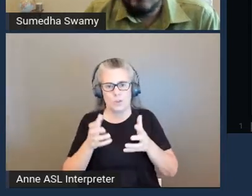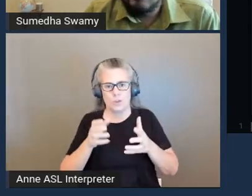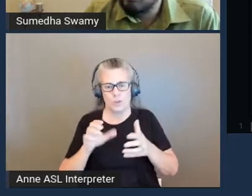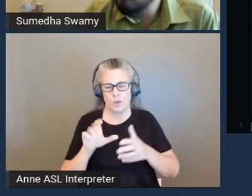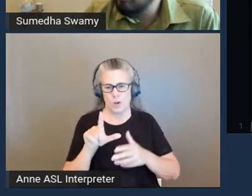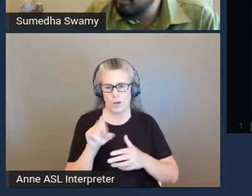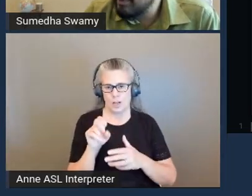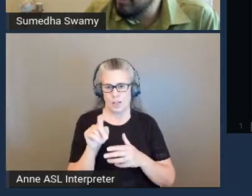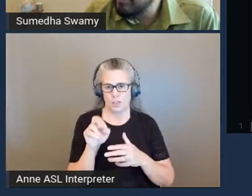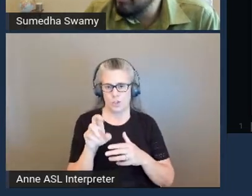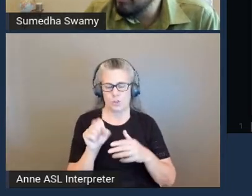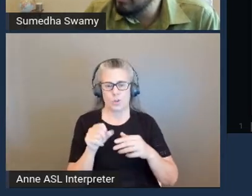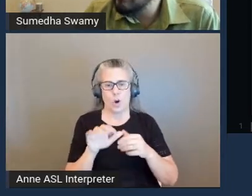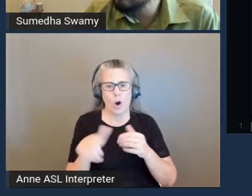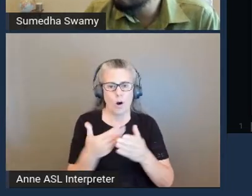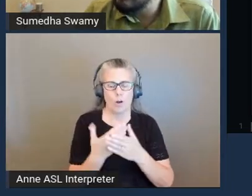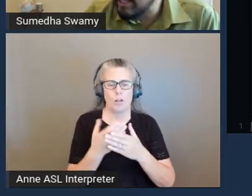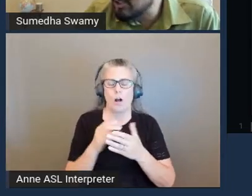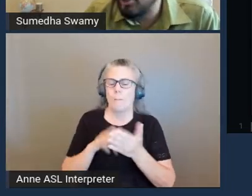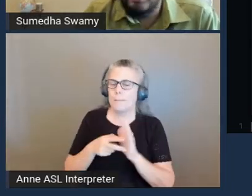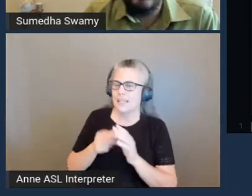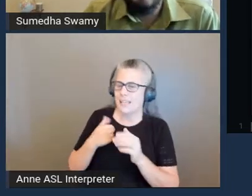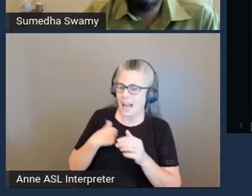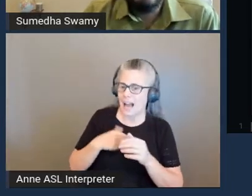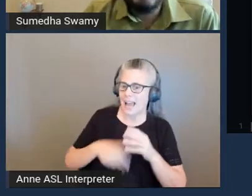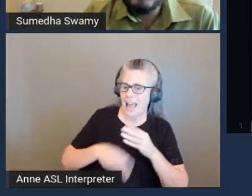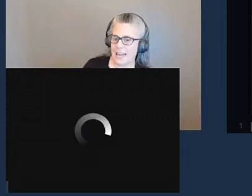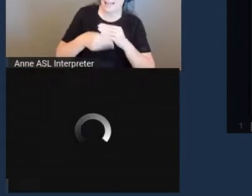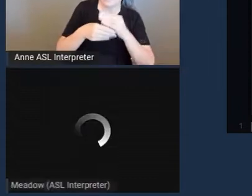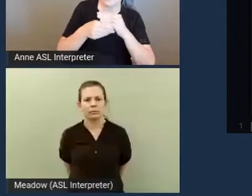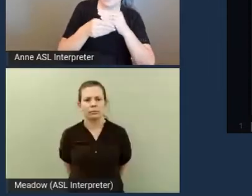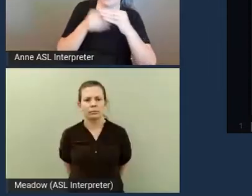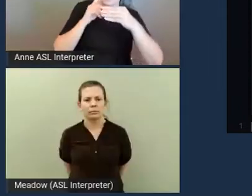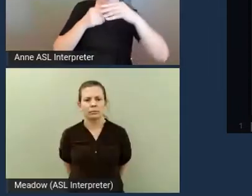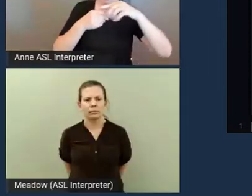like as my project continues to grow. That's correct, yeah. Got it. - In this example,